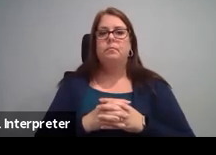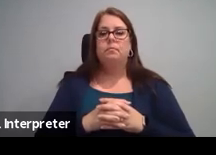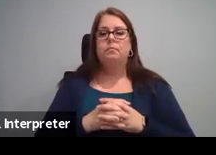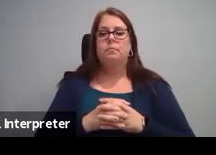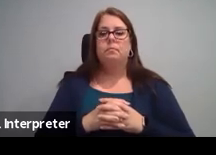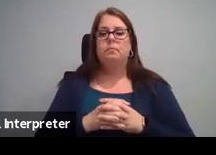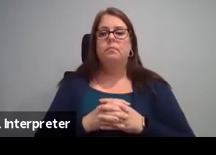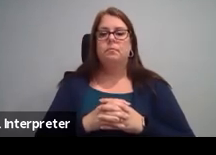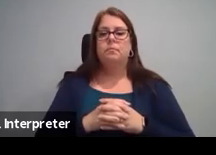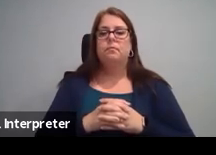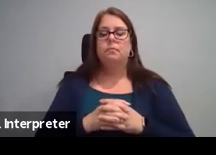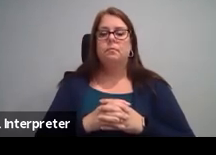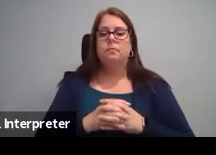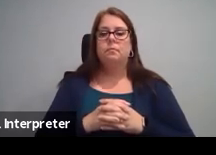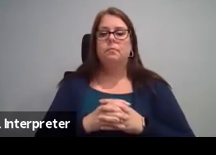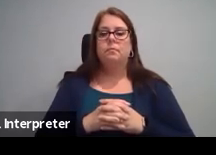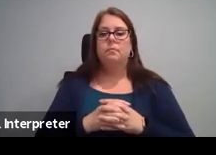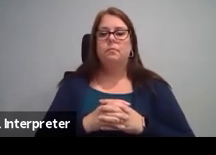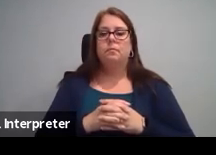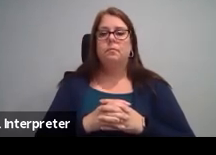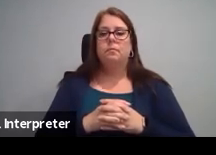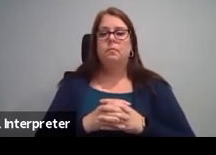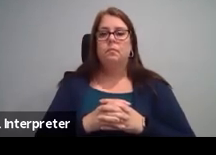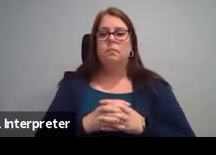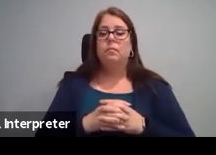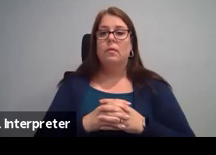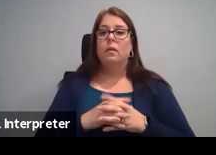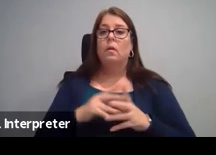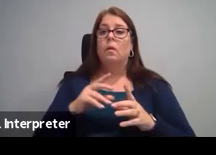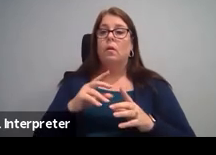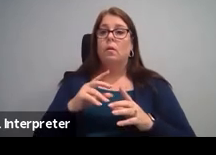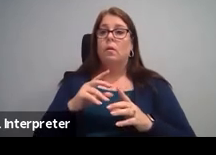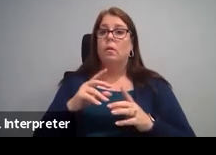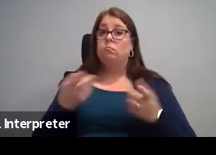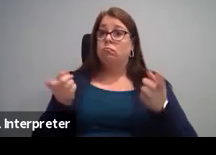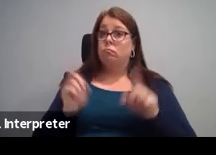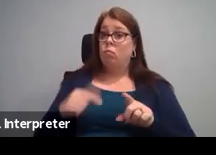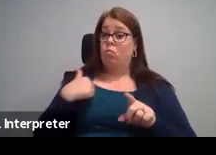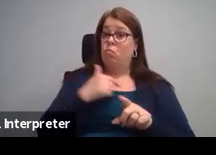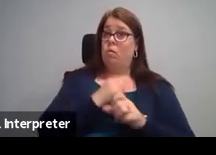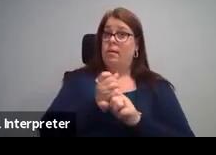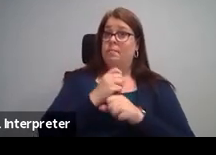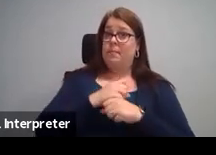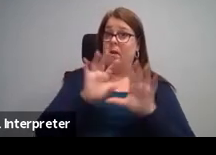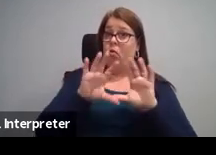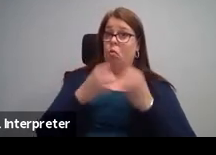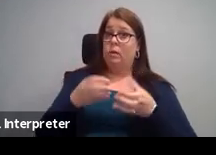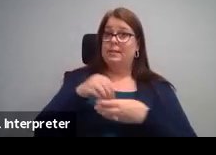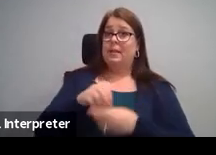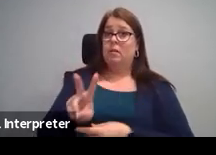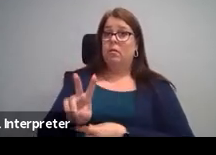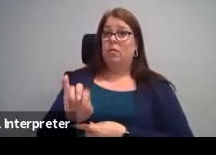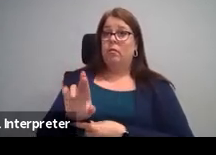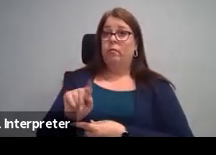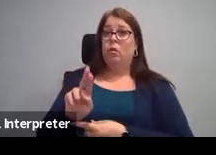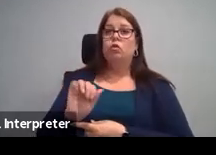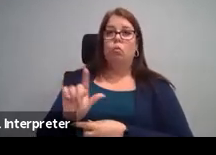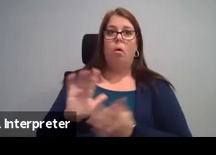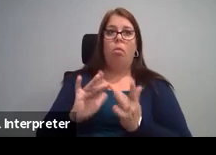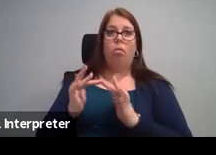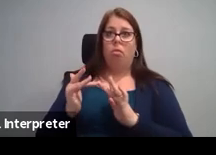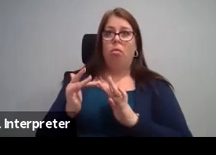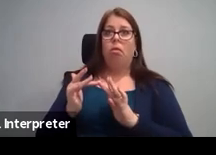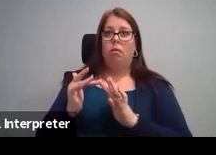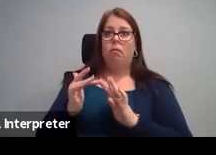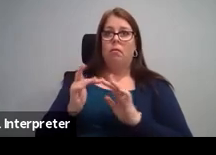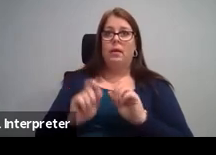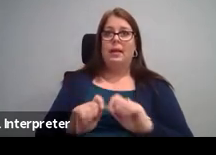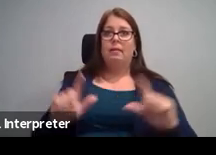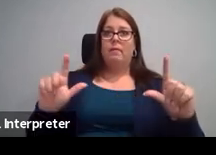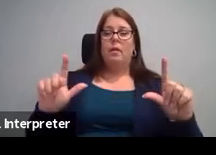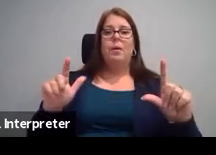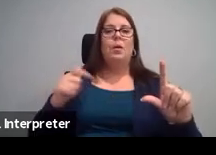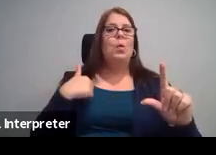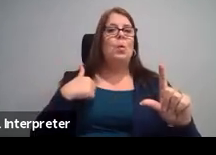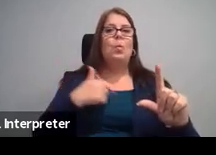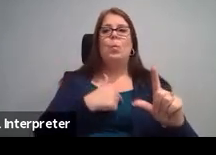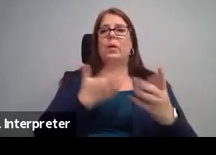Laurie Arnold: Do when we are creating courses in a virtual environment that we really need to not simply move the course content one from